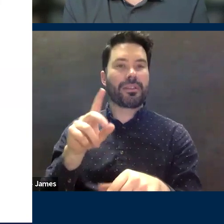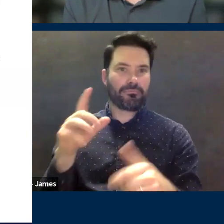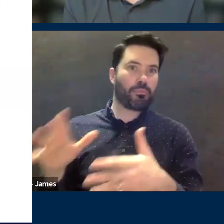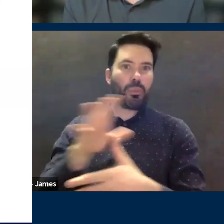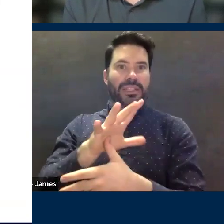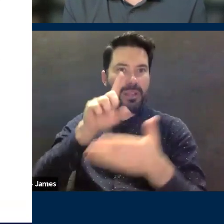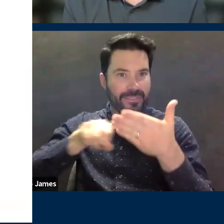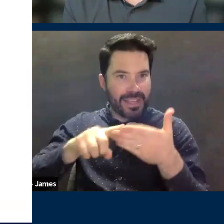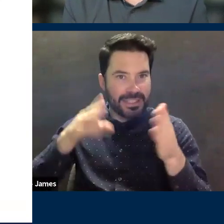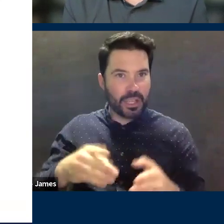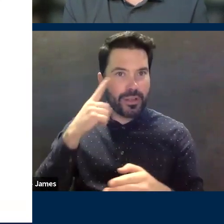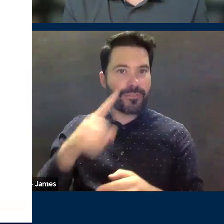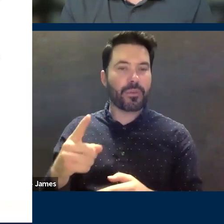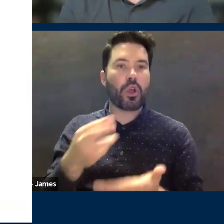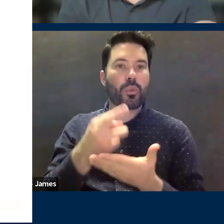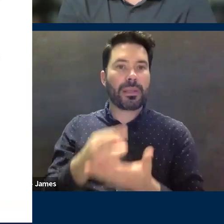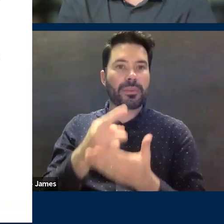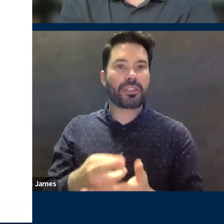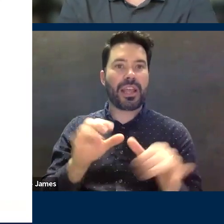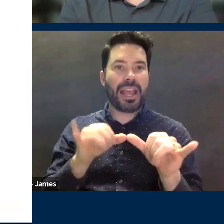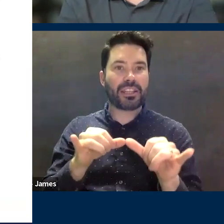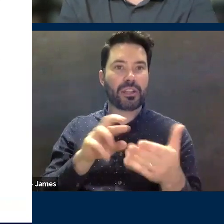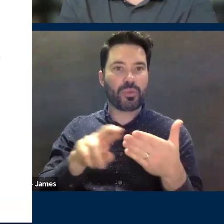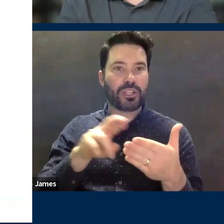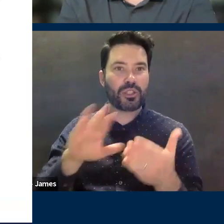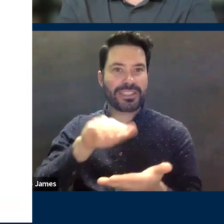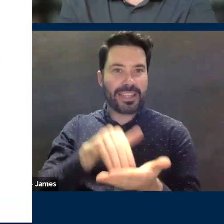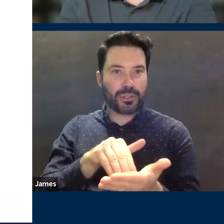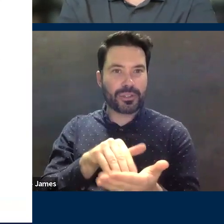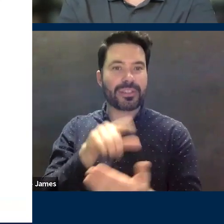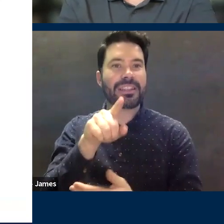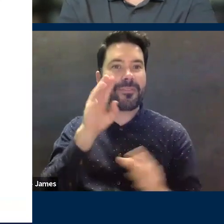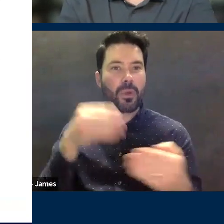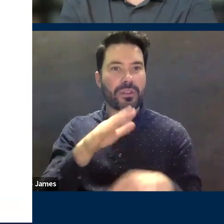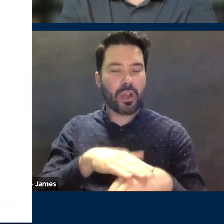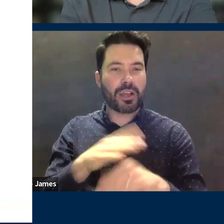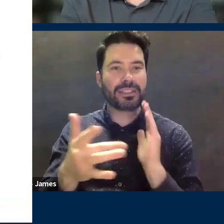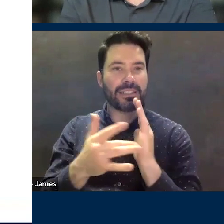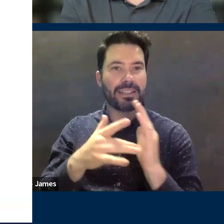within the Rehabilitation engineering Research Center. and he is focused on telecommunication access.